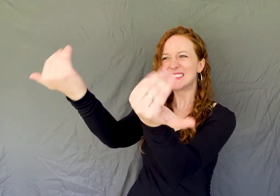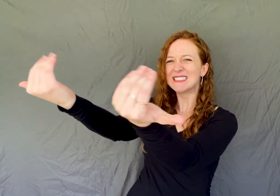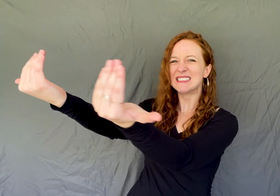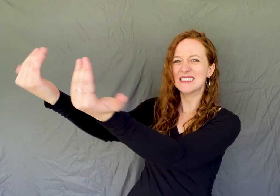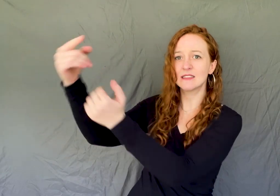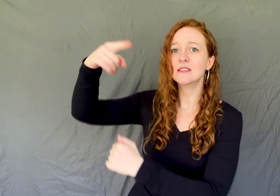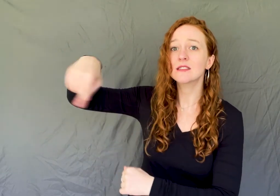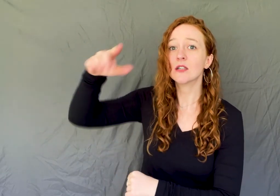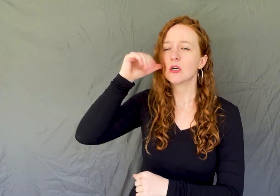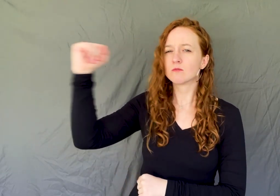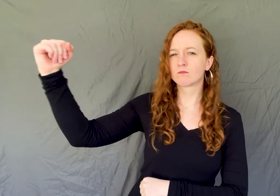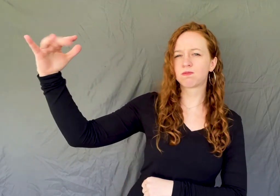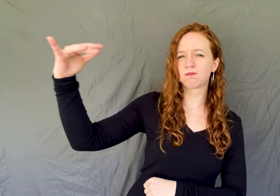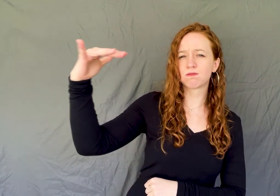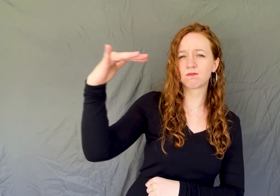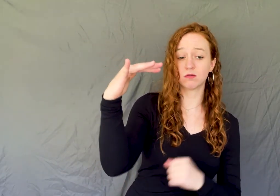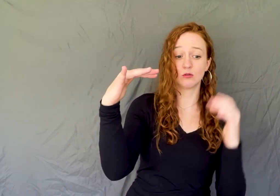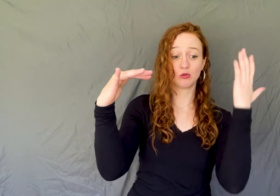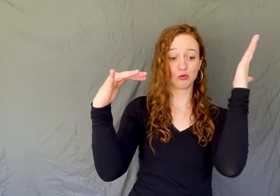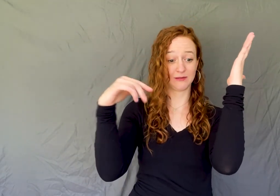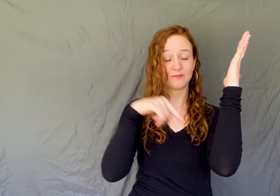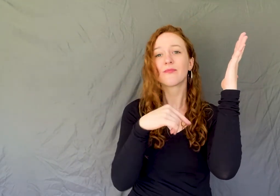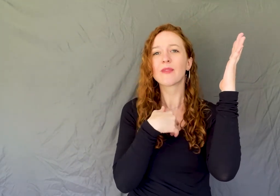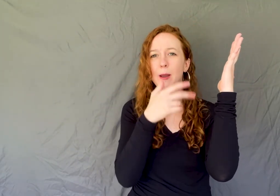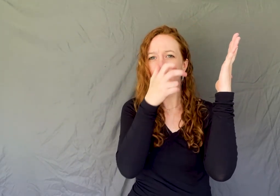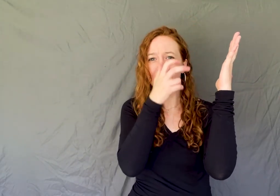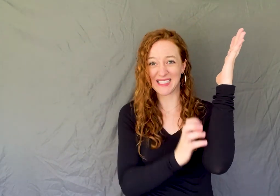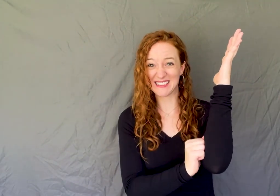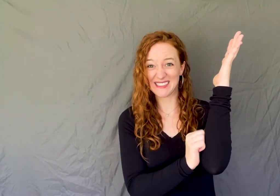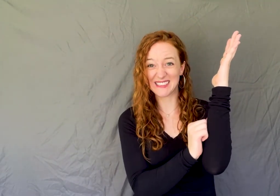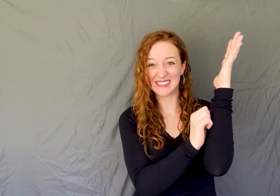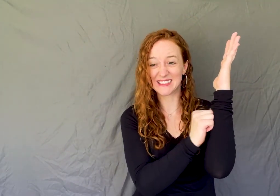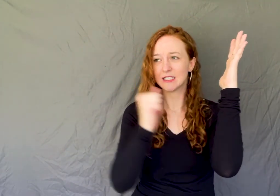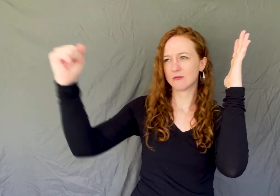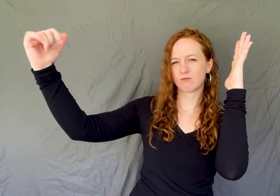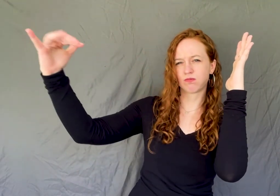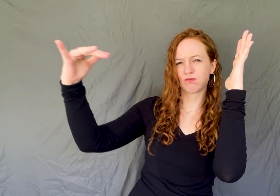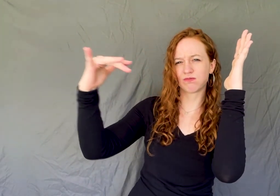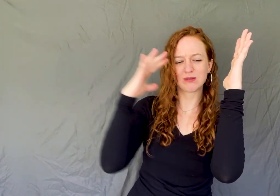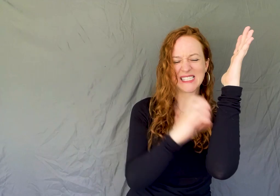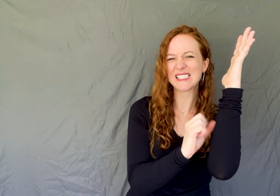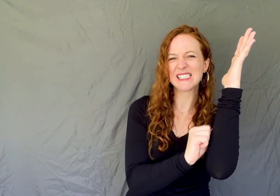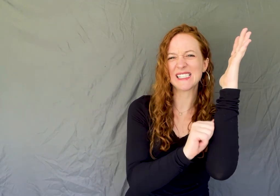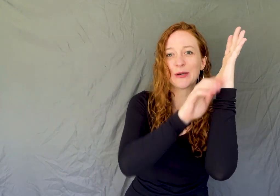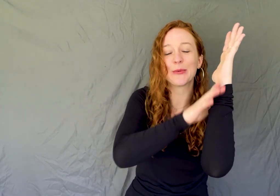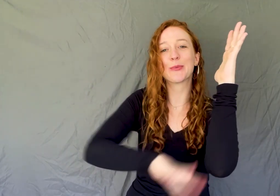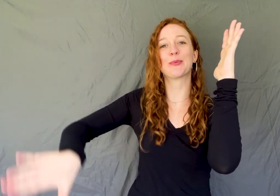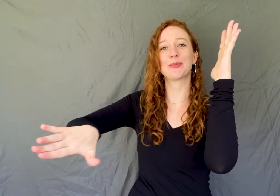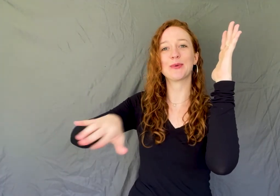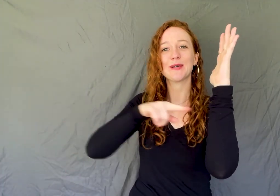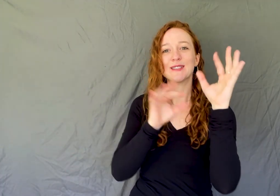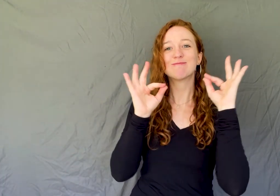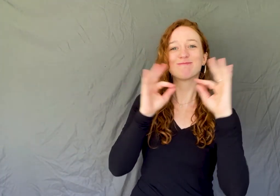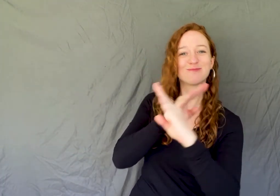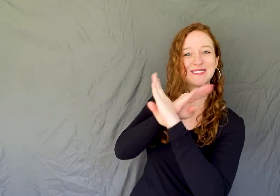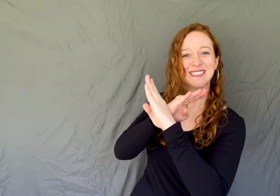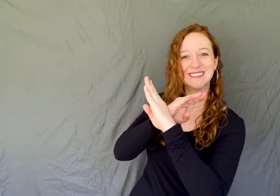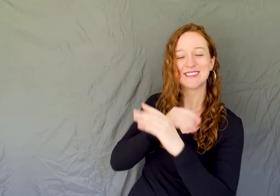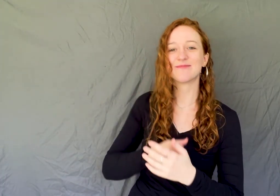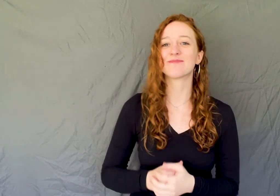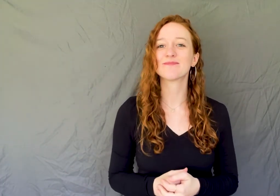These predators help trees by eagerly devouring the insects that are bothering them.